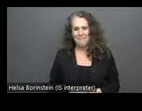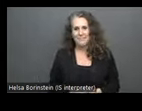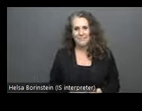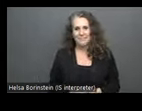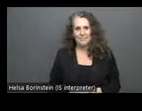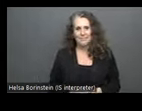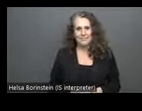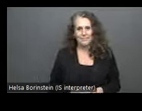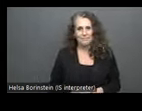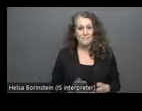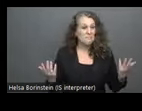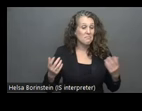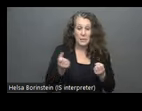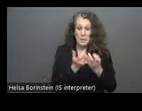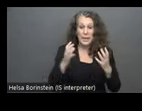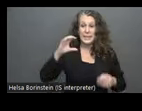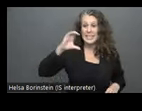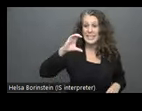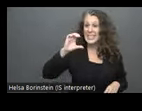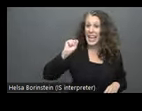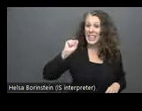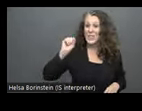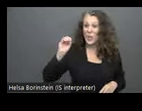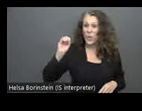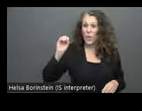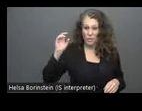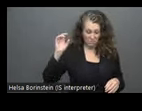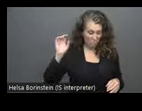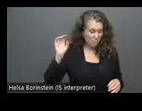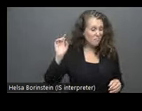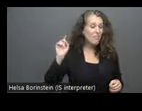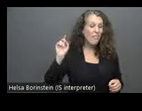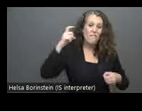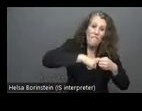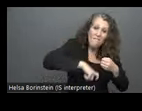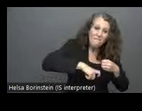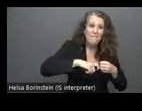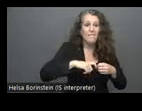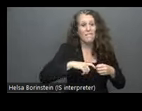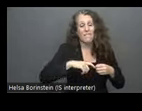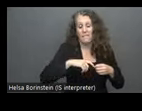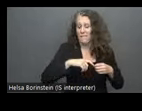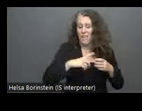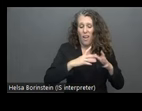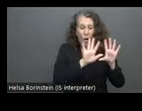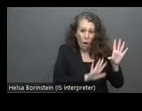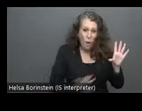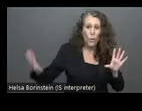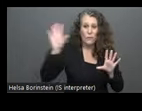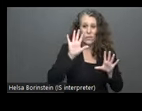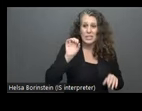so much decent day, think about it, almost cut it is, it's so difficult to see advocate